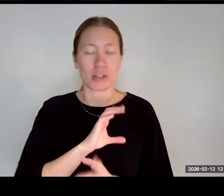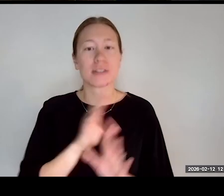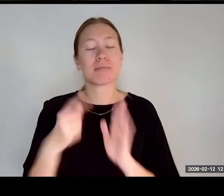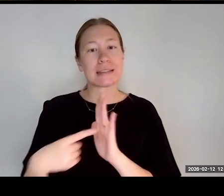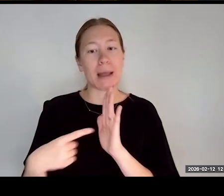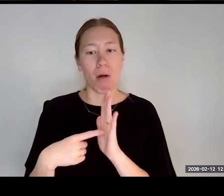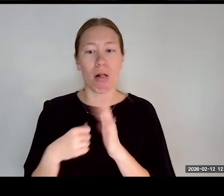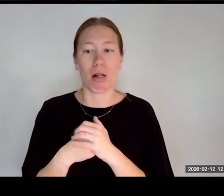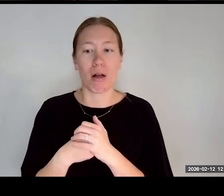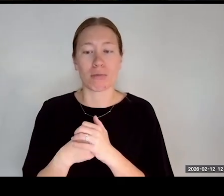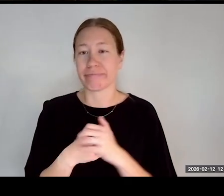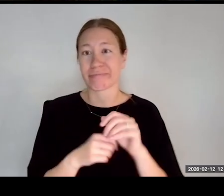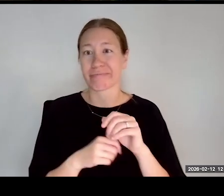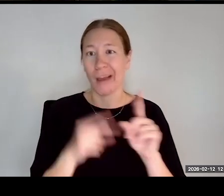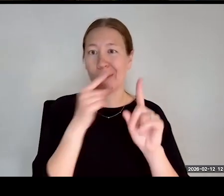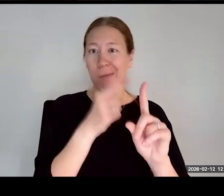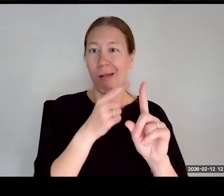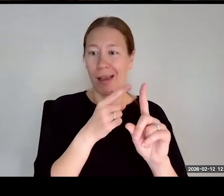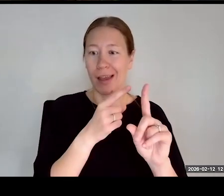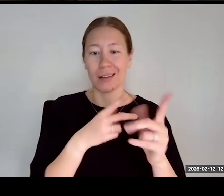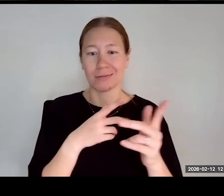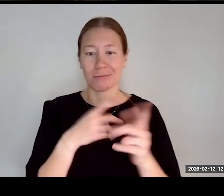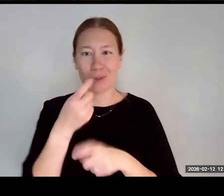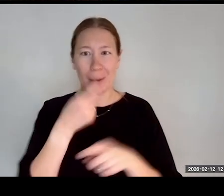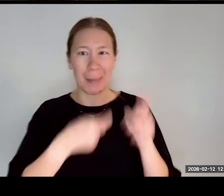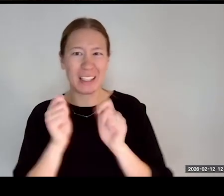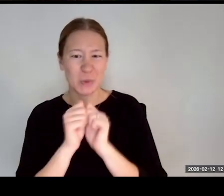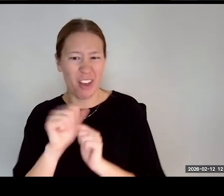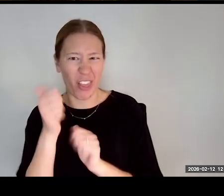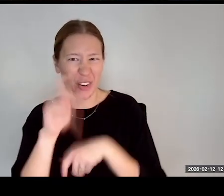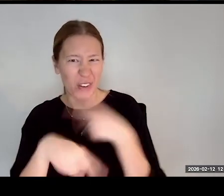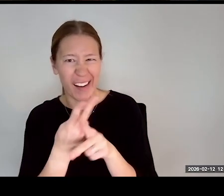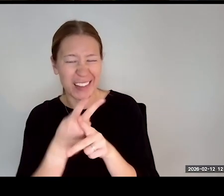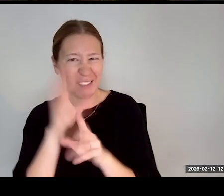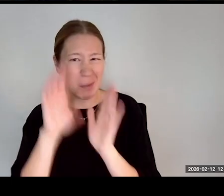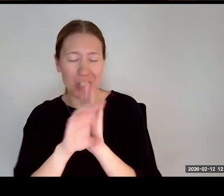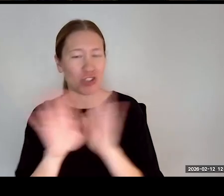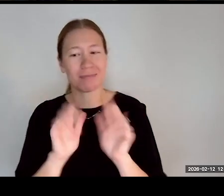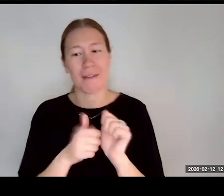'cause it's not gonna be read as an actual list item. We wanna make sure we're not replacing letters, because again, it's not a true character